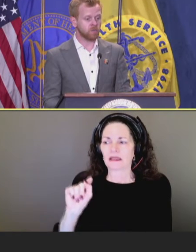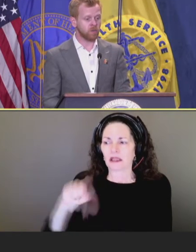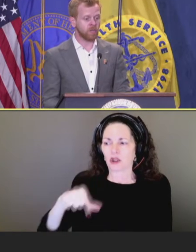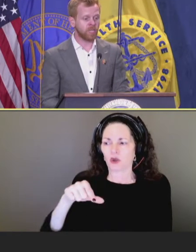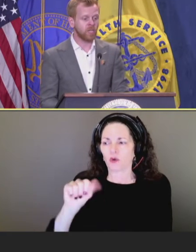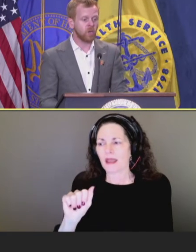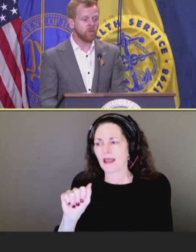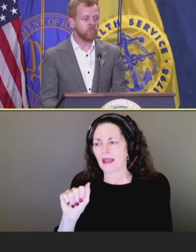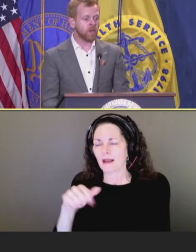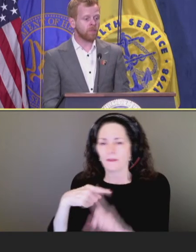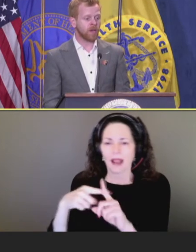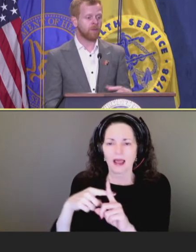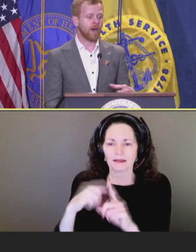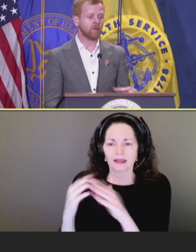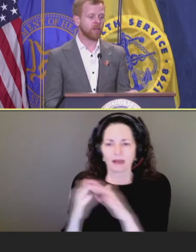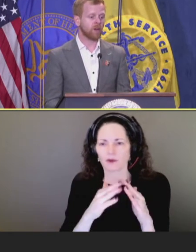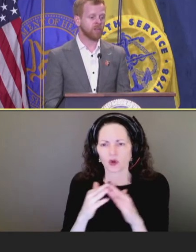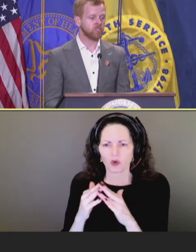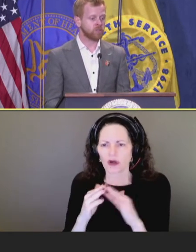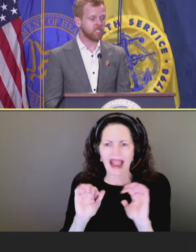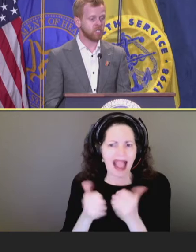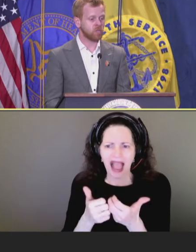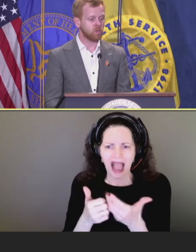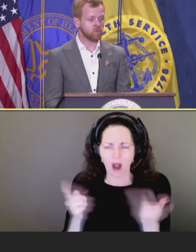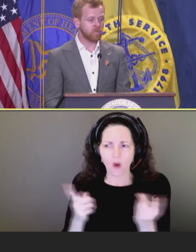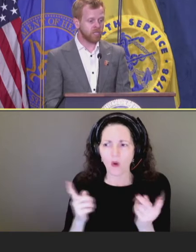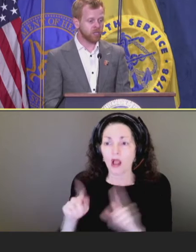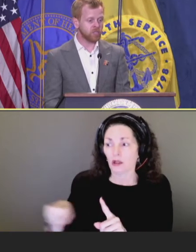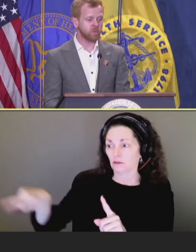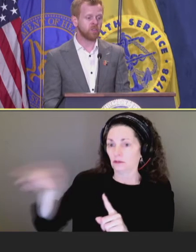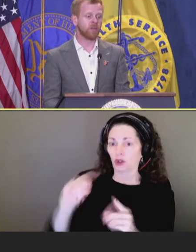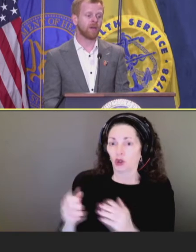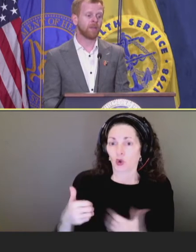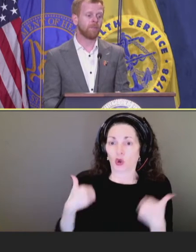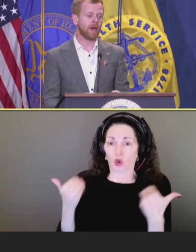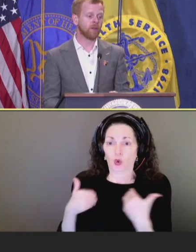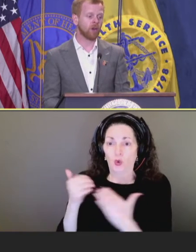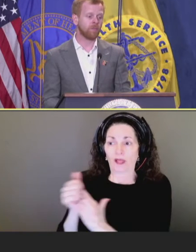community. We do that by empowering our LGBTQ youth leaders. We do that by empowering our